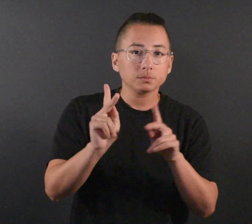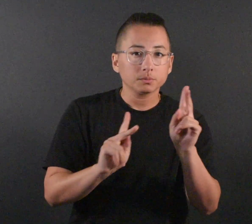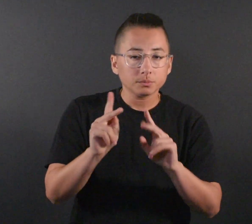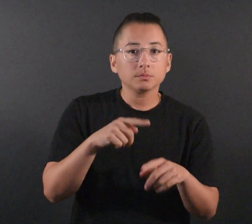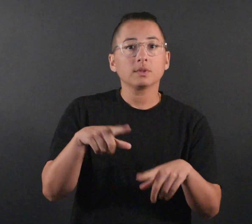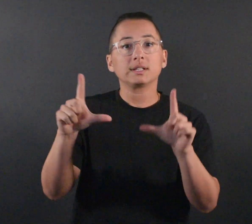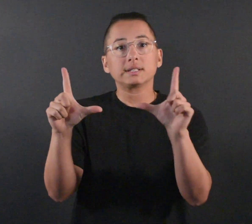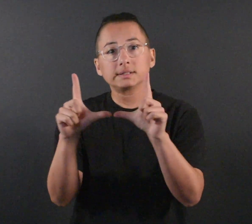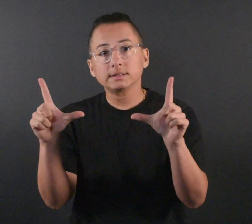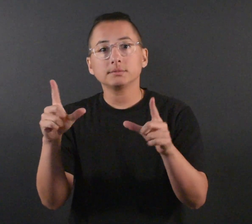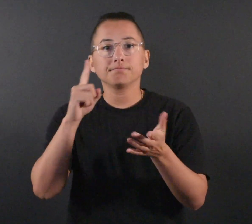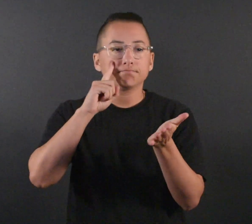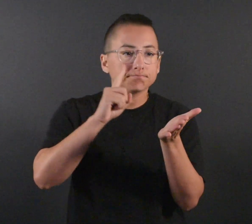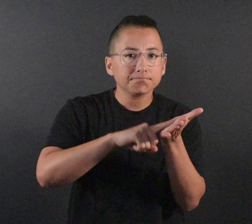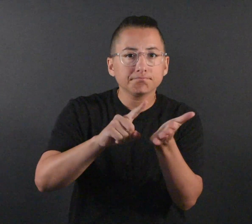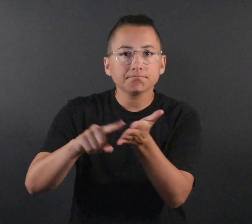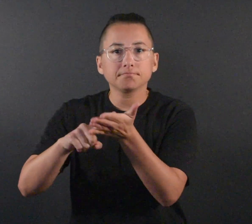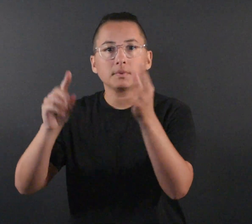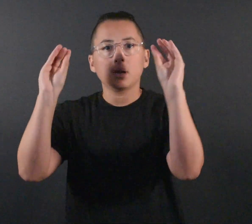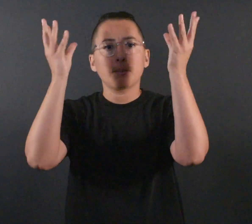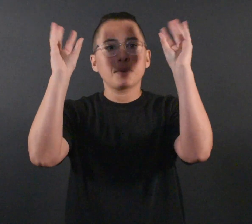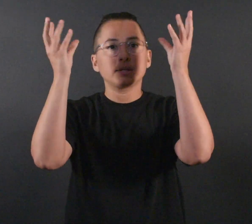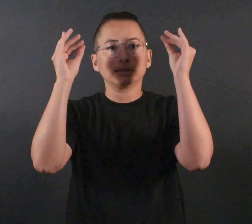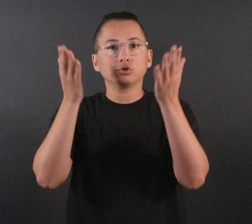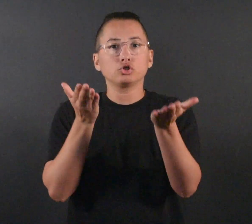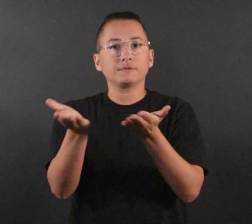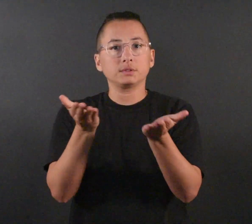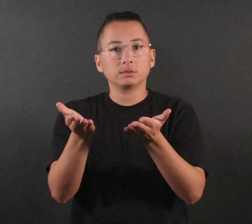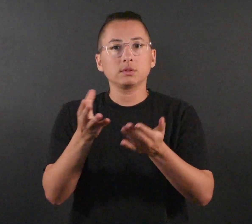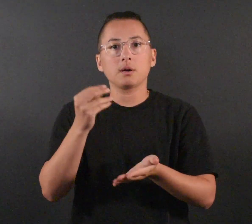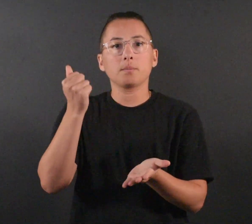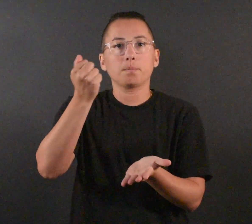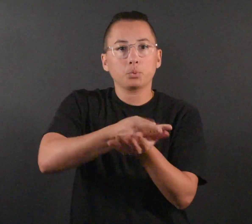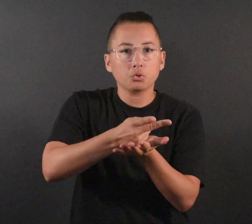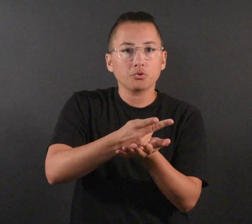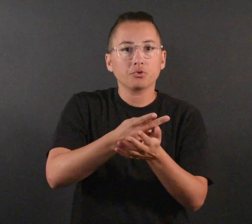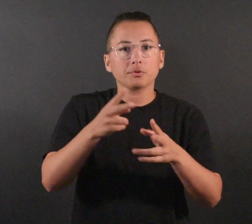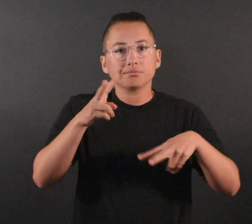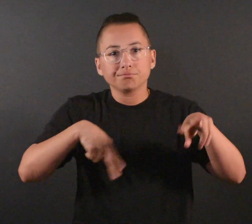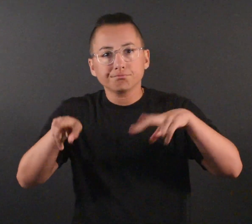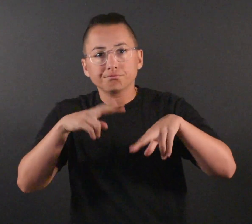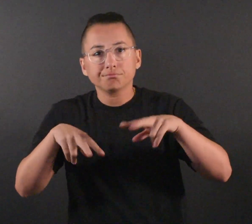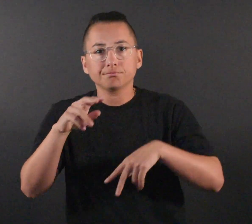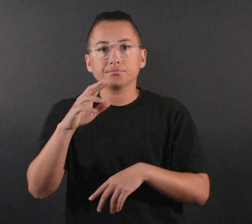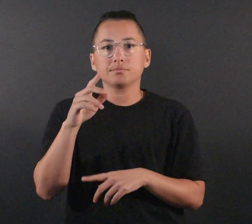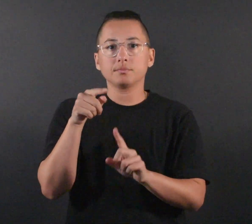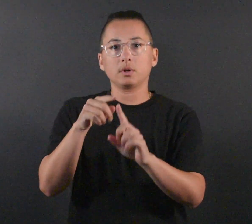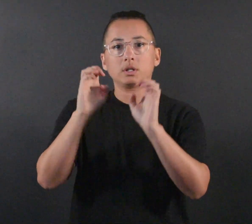licenses and inspects ambulance services, and approves and audits education programs.